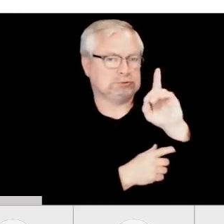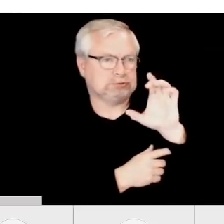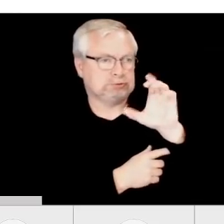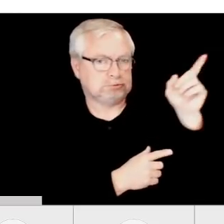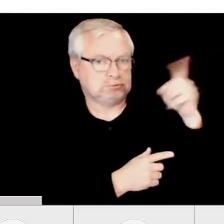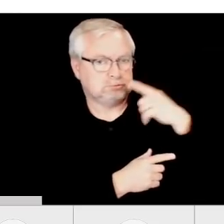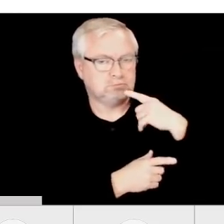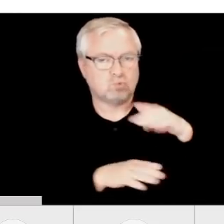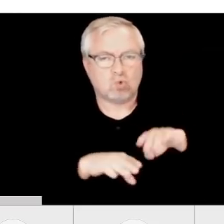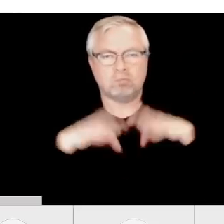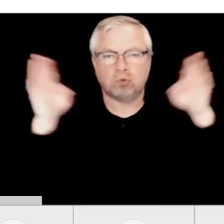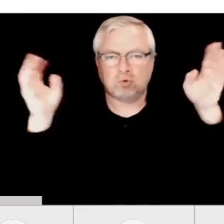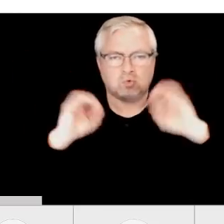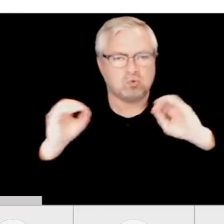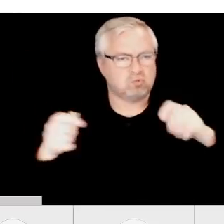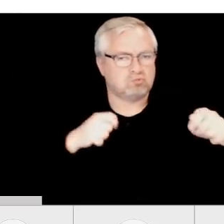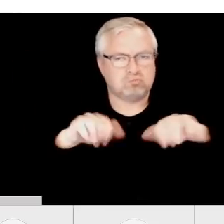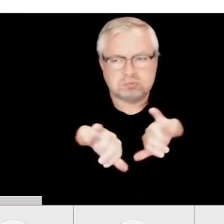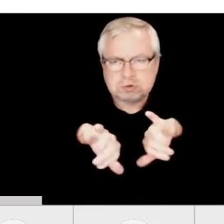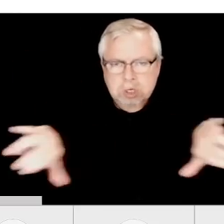would involve a stay at home until September.